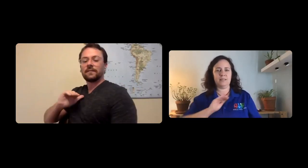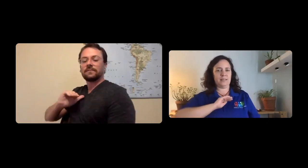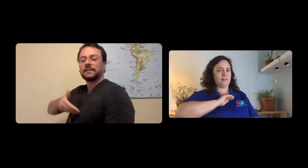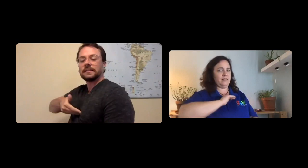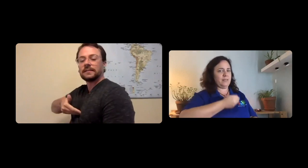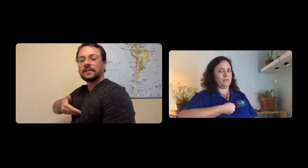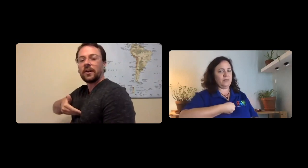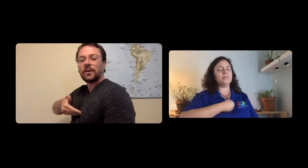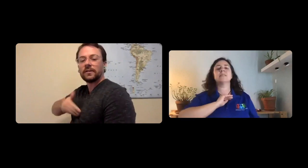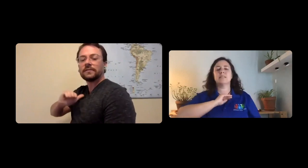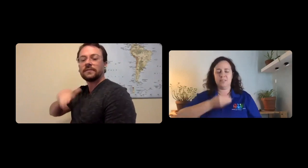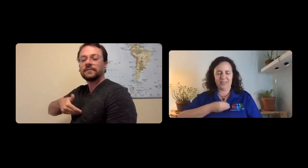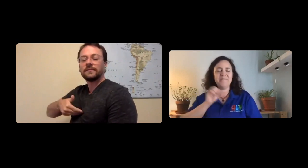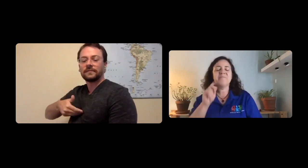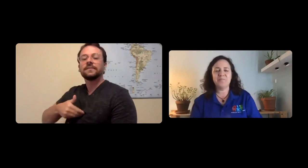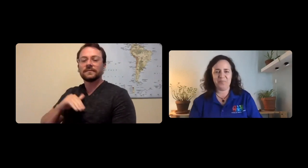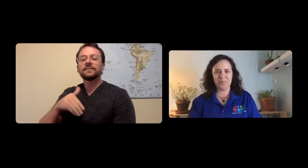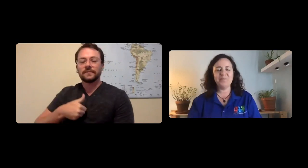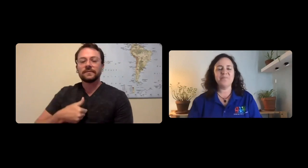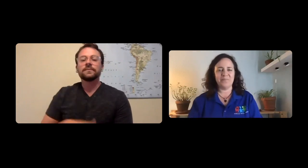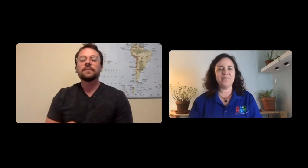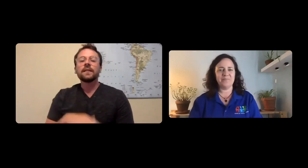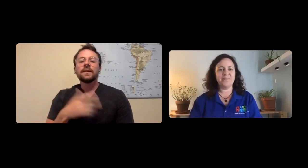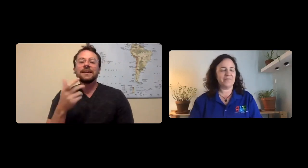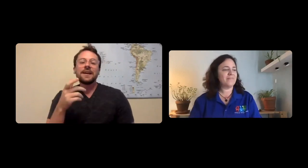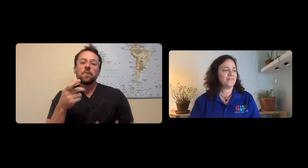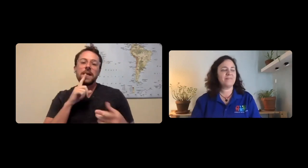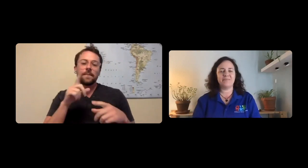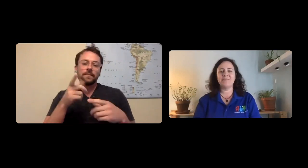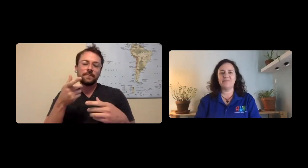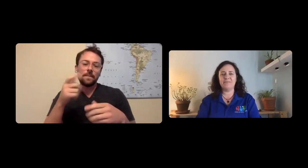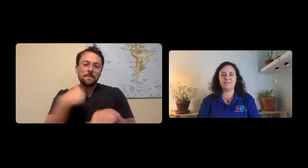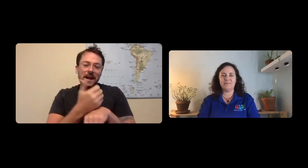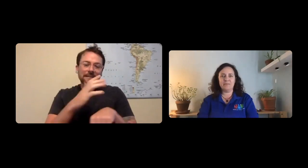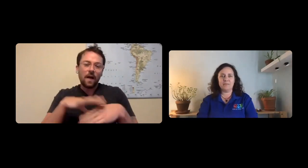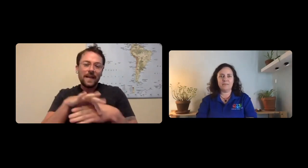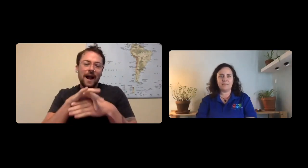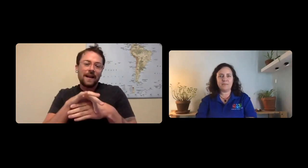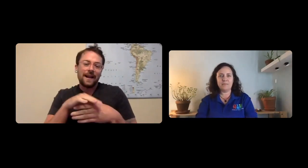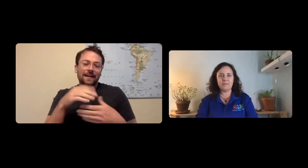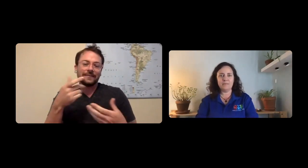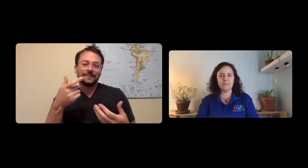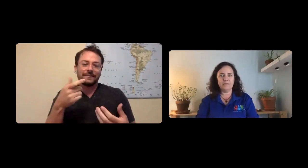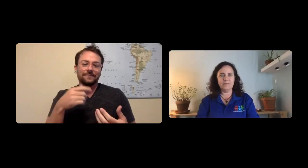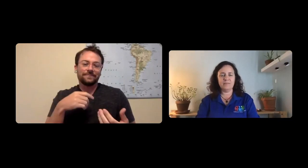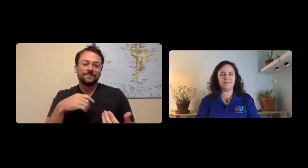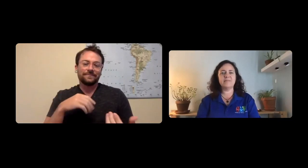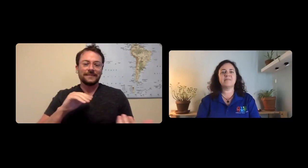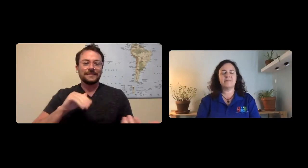> Am I doing it right? > Yeah, that's right.